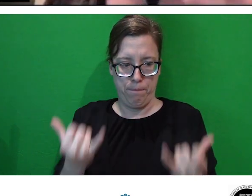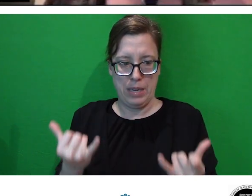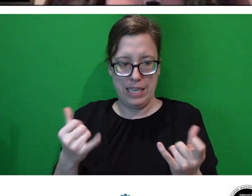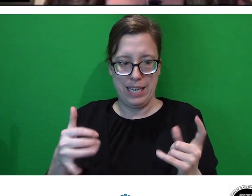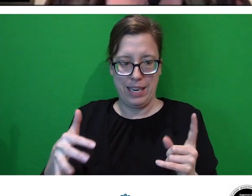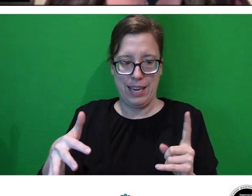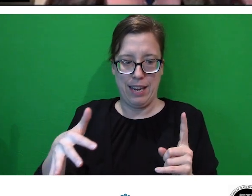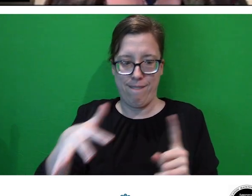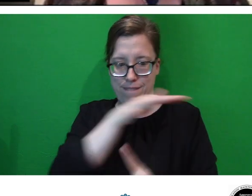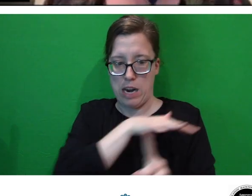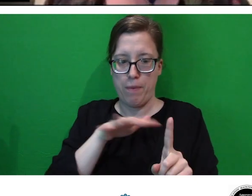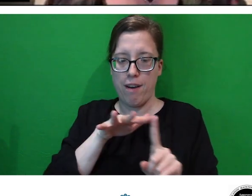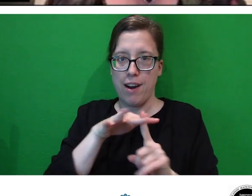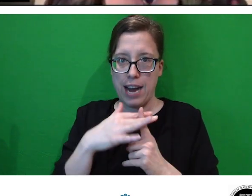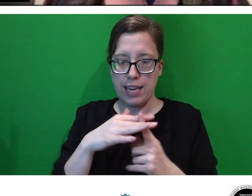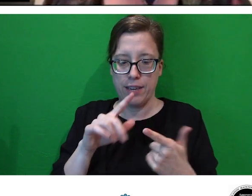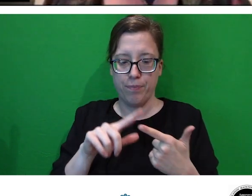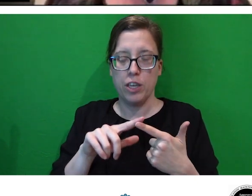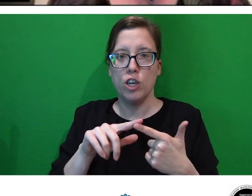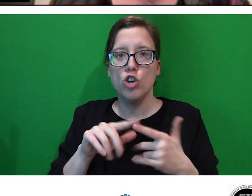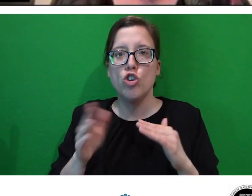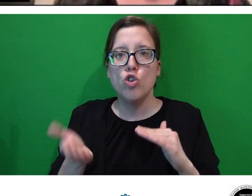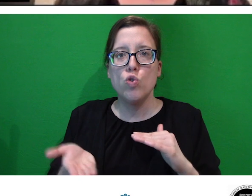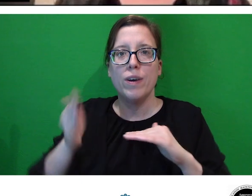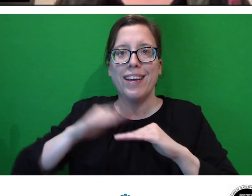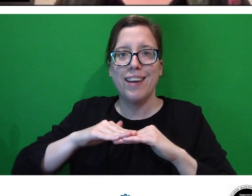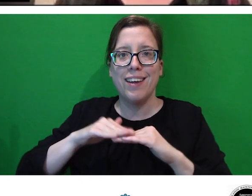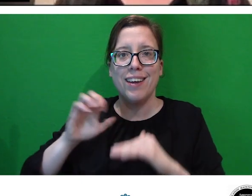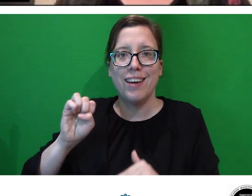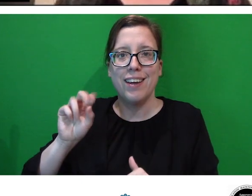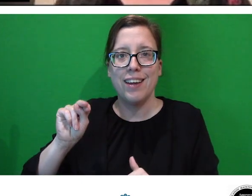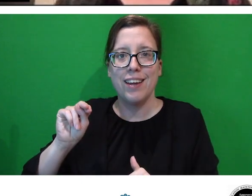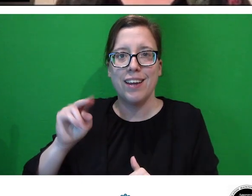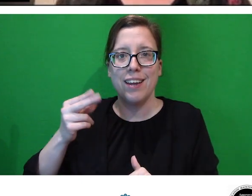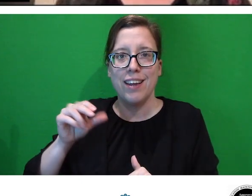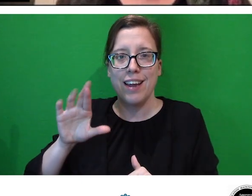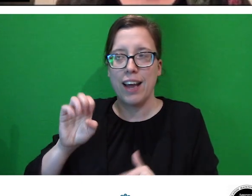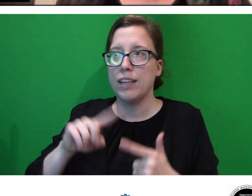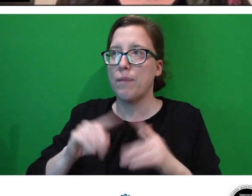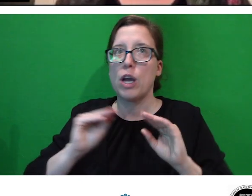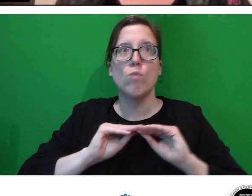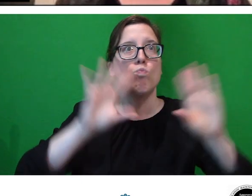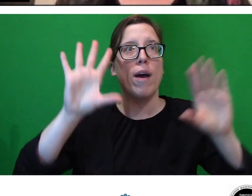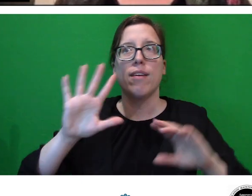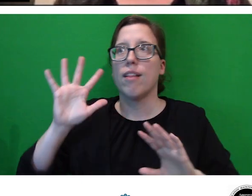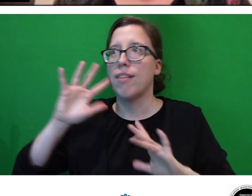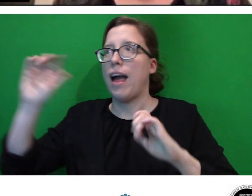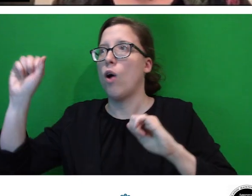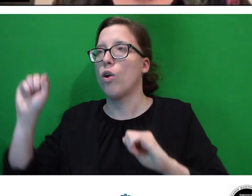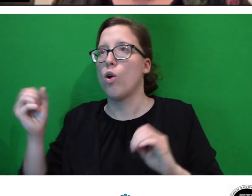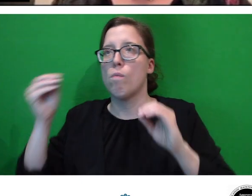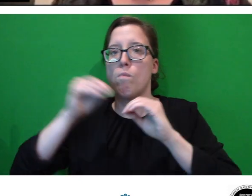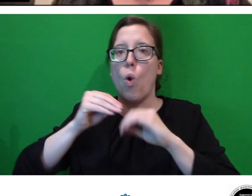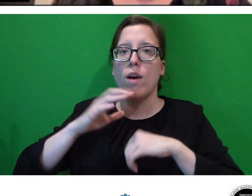it's not a conventional communication system, you look at the immediate environmental context.